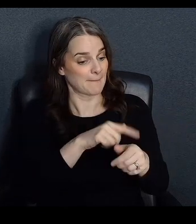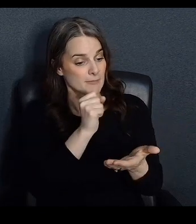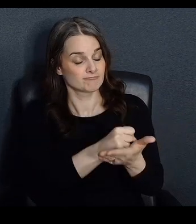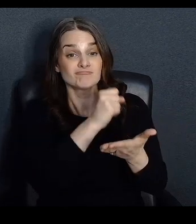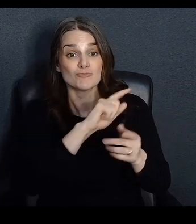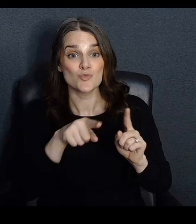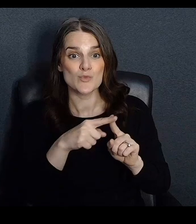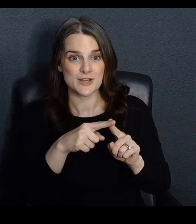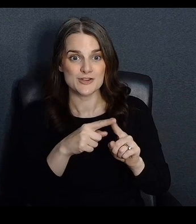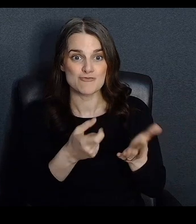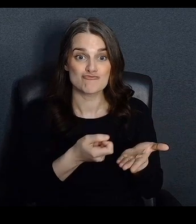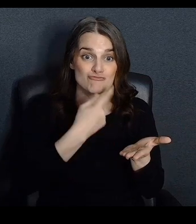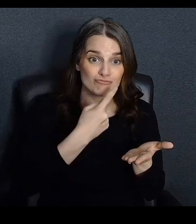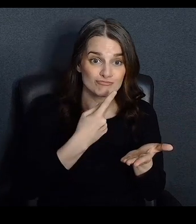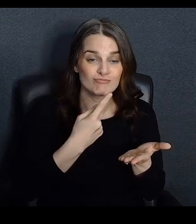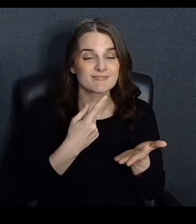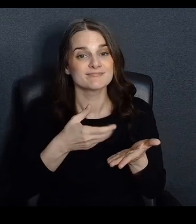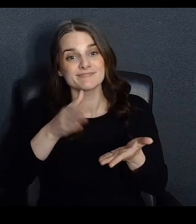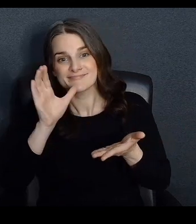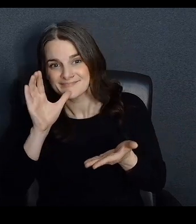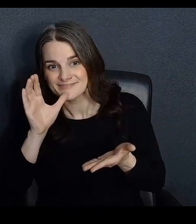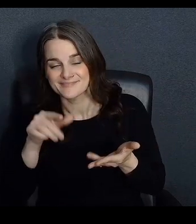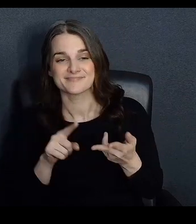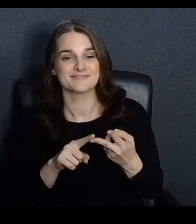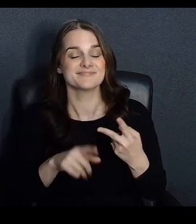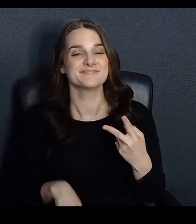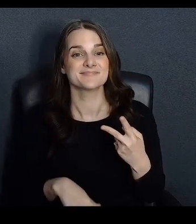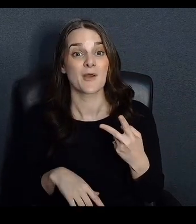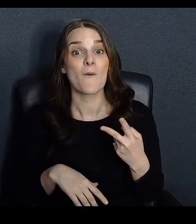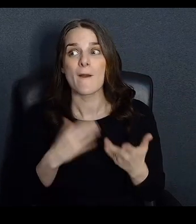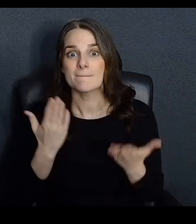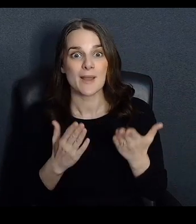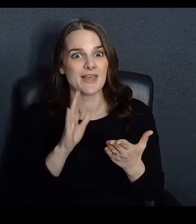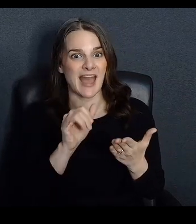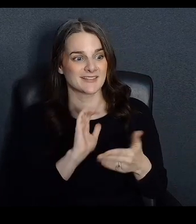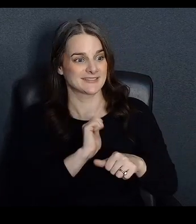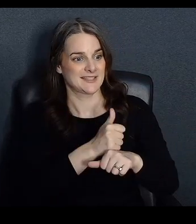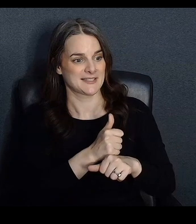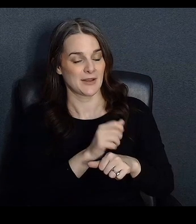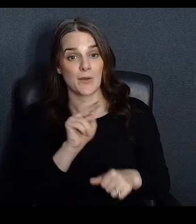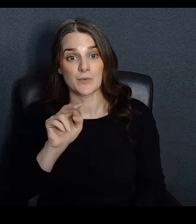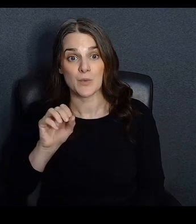of what time you took it. Or maybe that existing note is a grocery list.